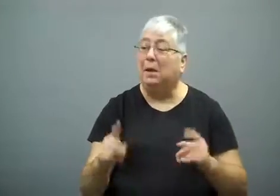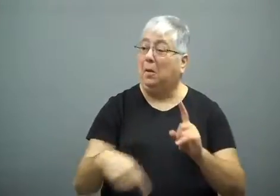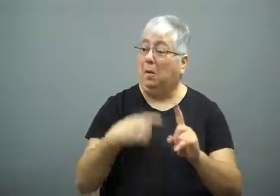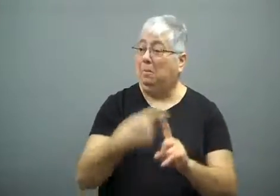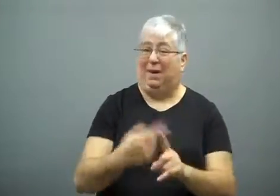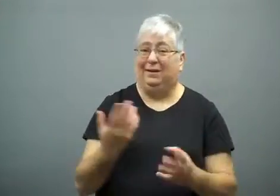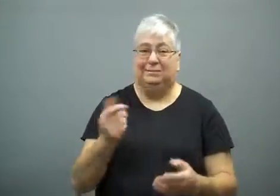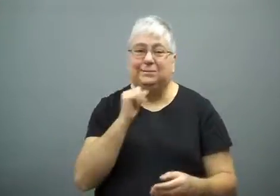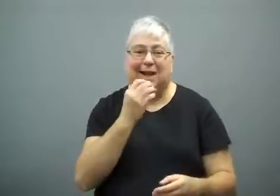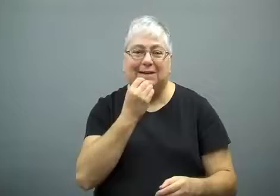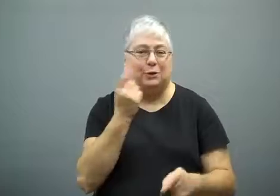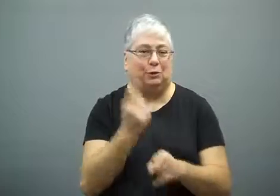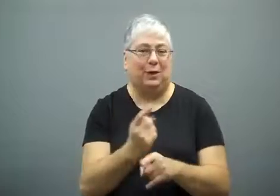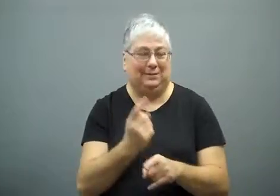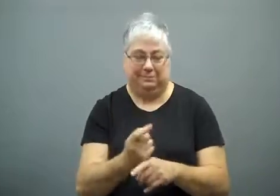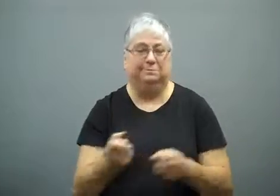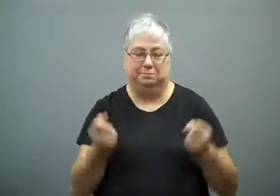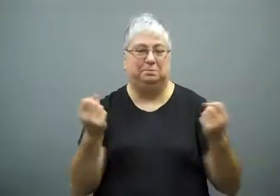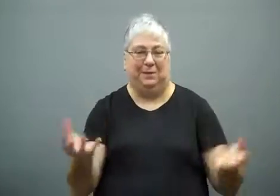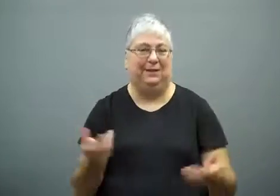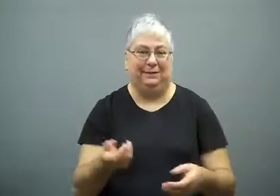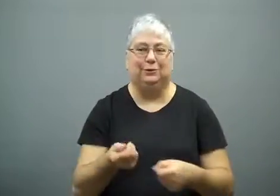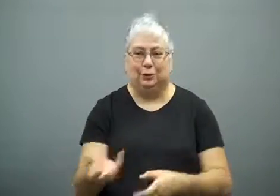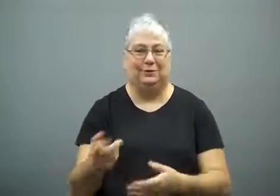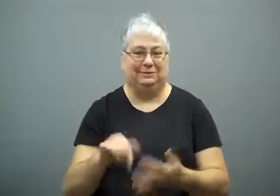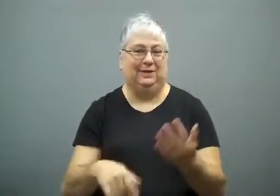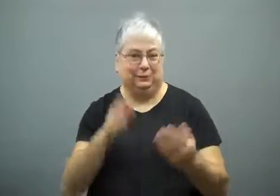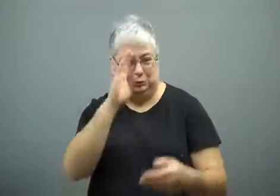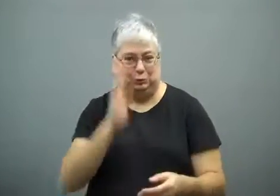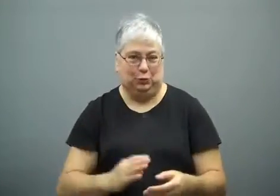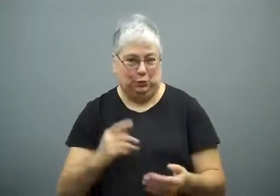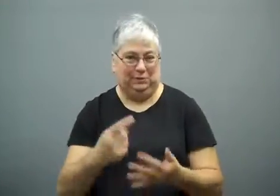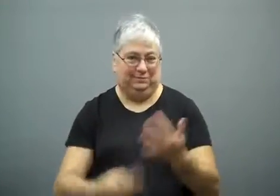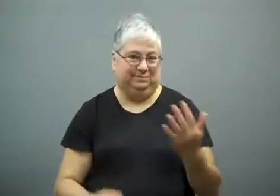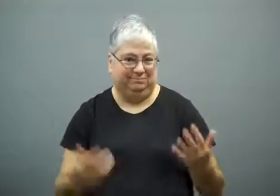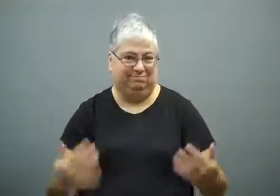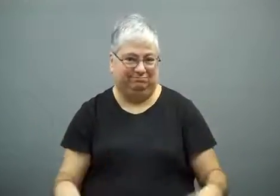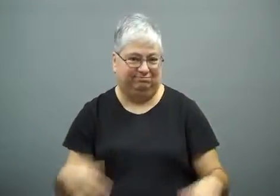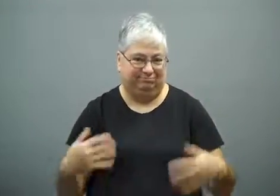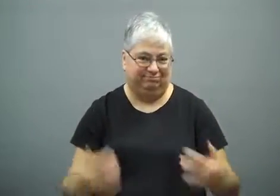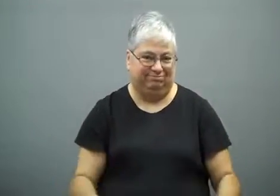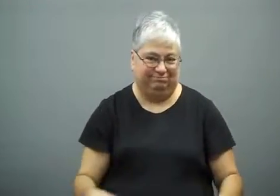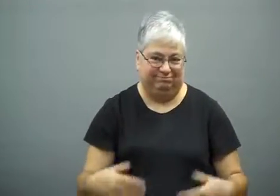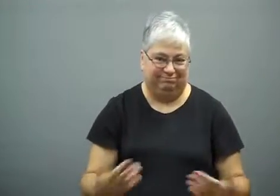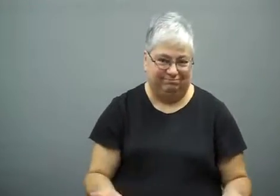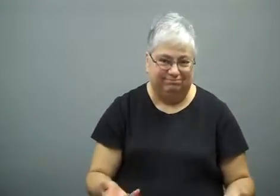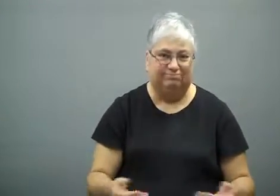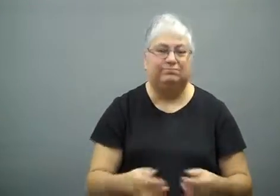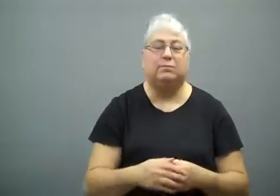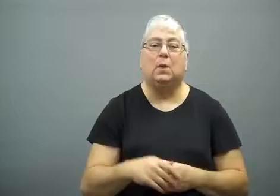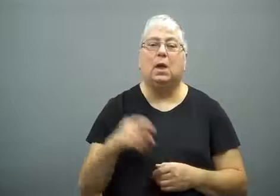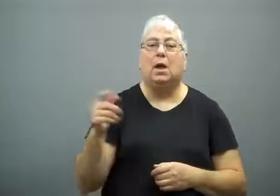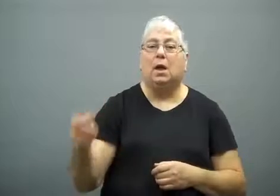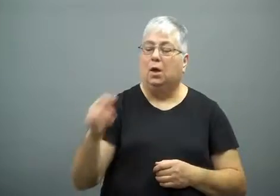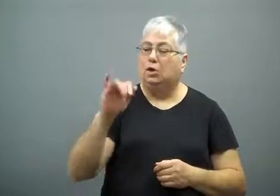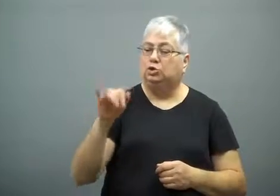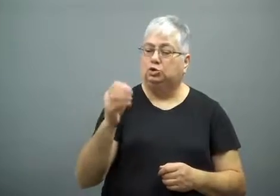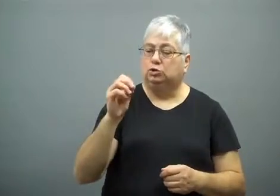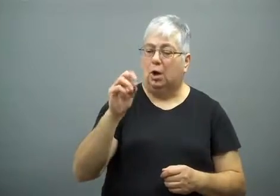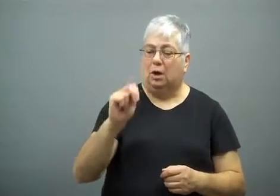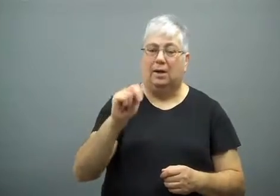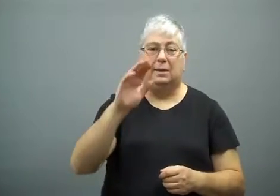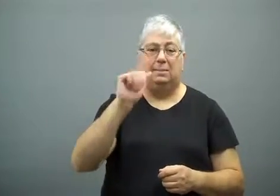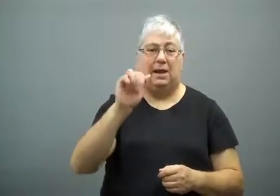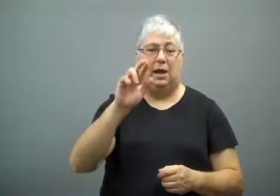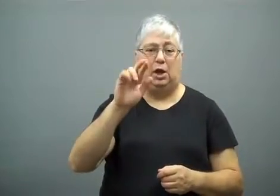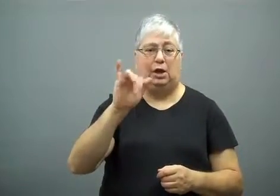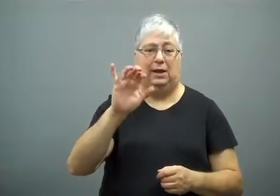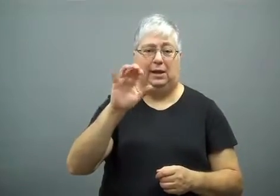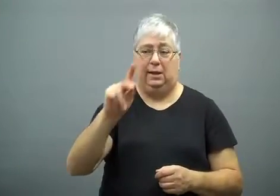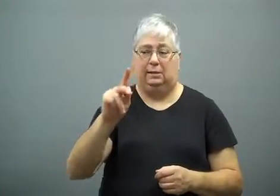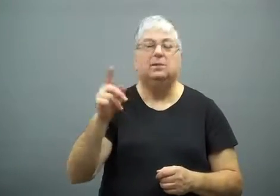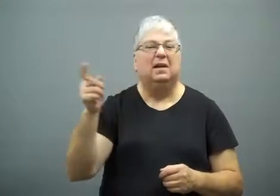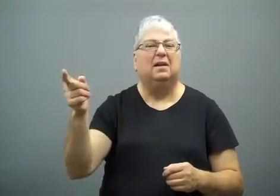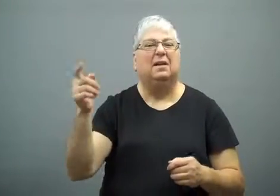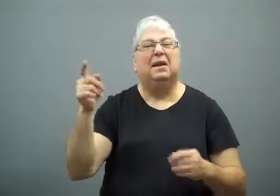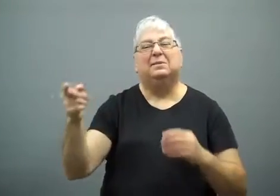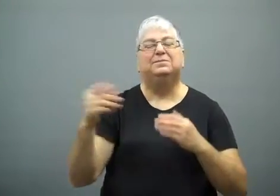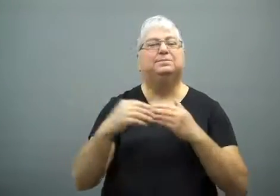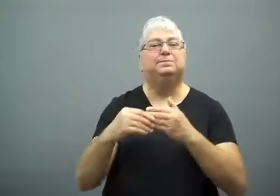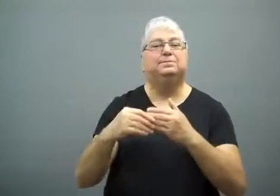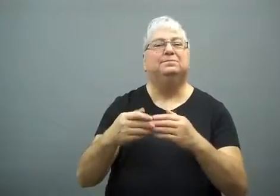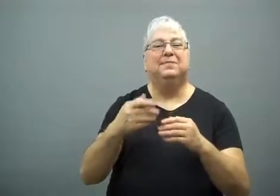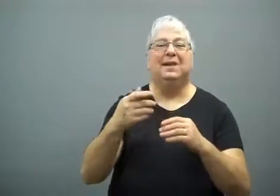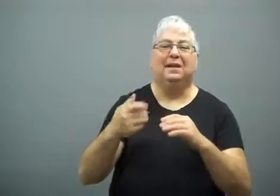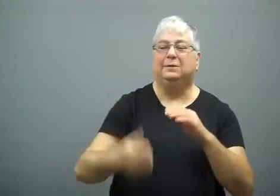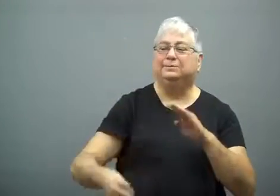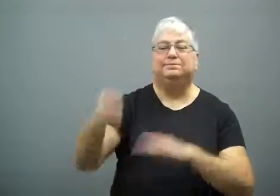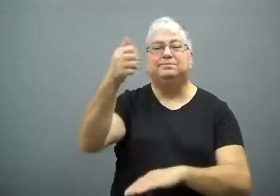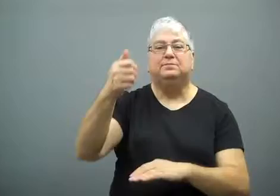These and also eating unhealthy food contribute to the number of strokes.